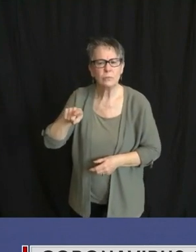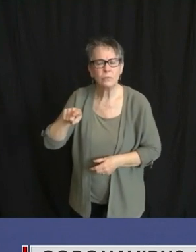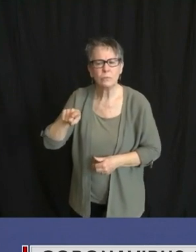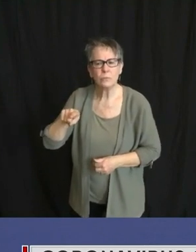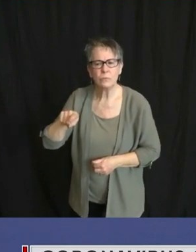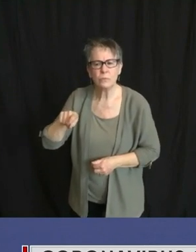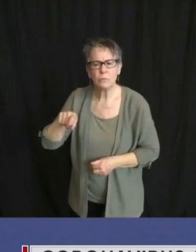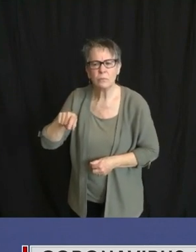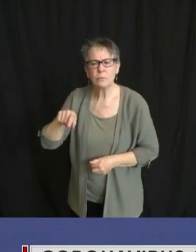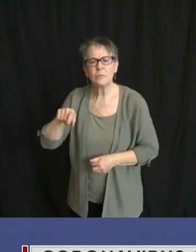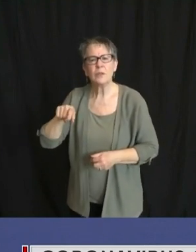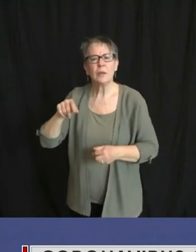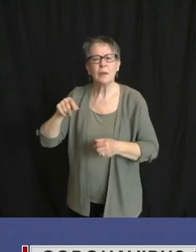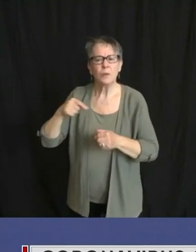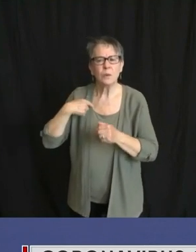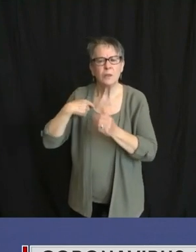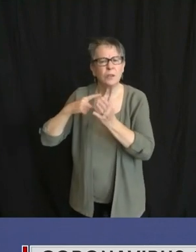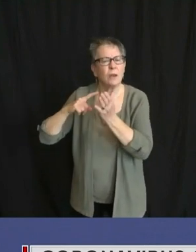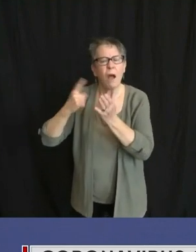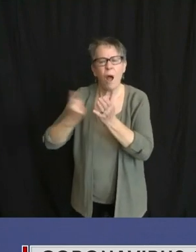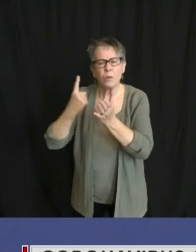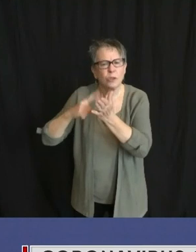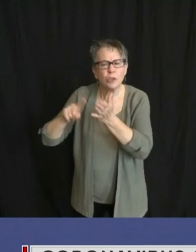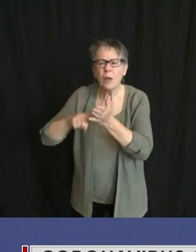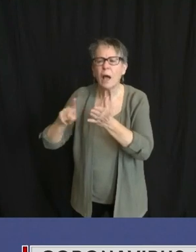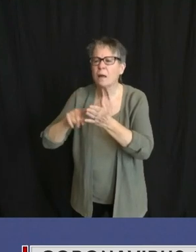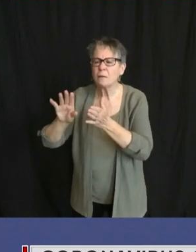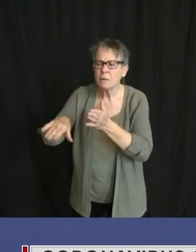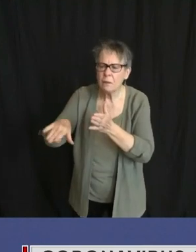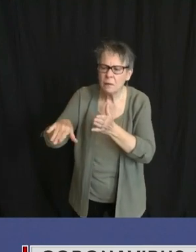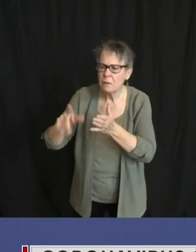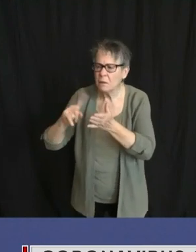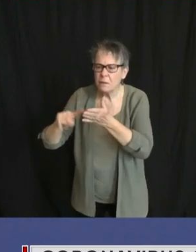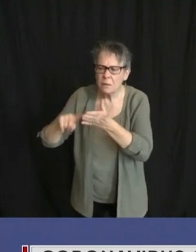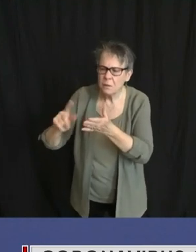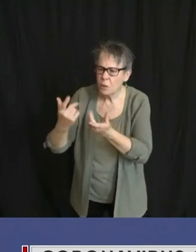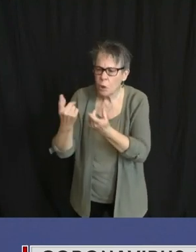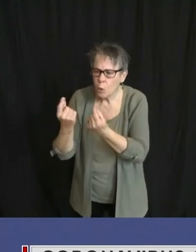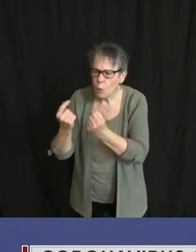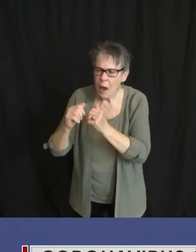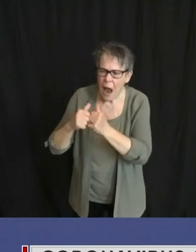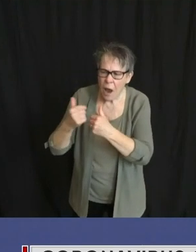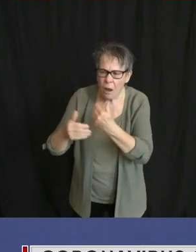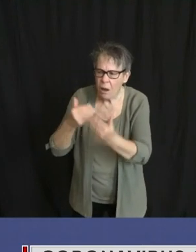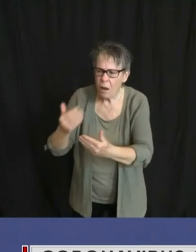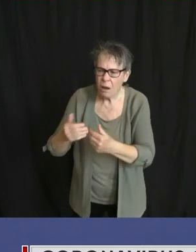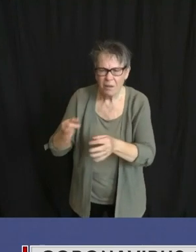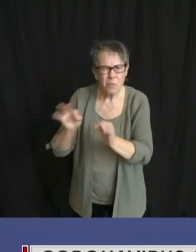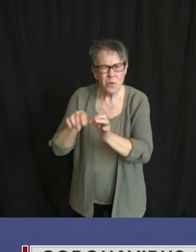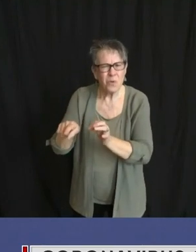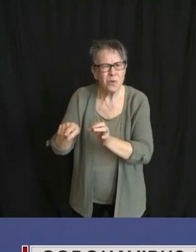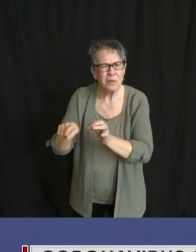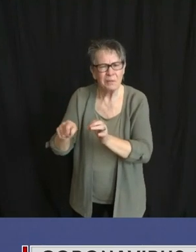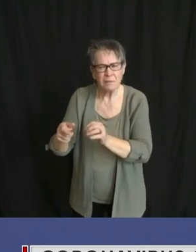SPEND THIS APPROPRIATELY.